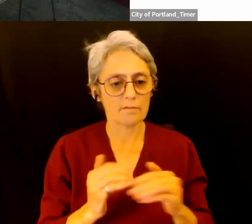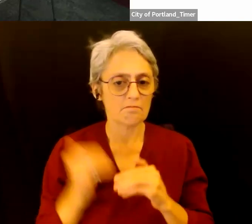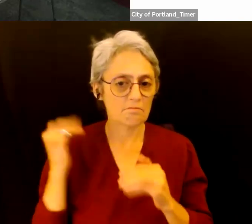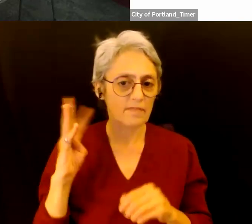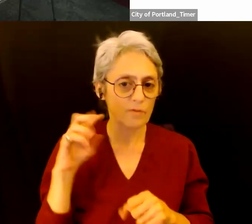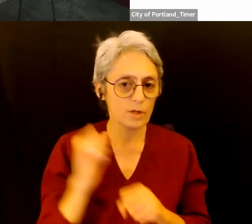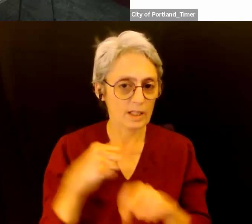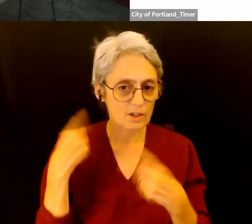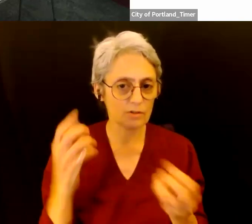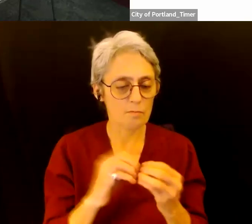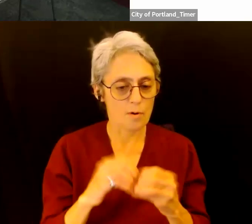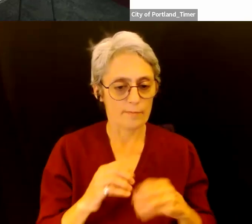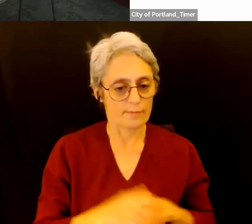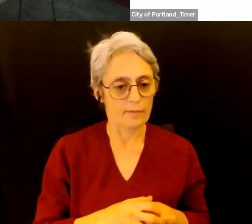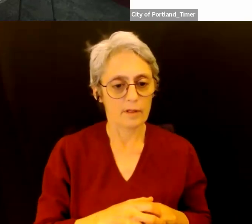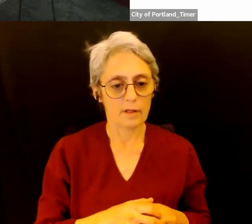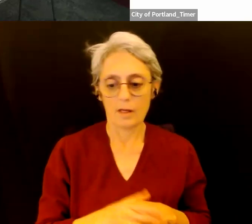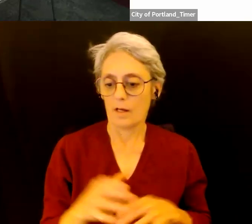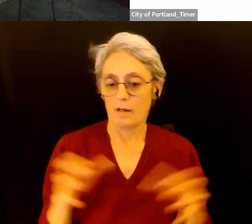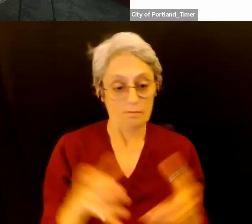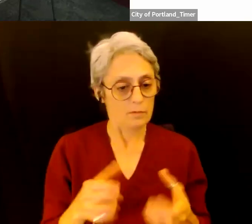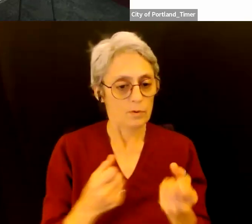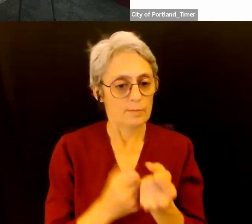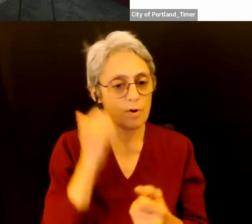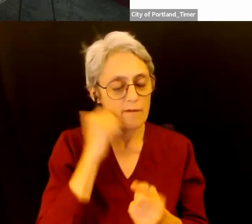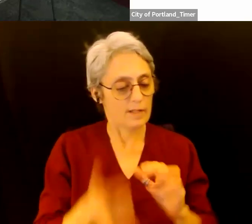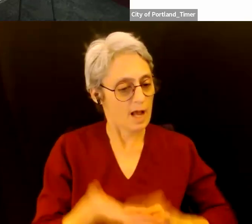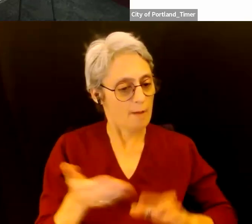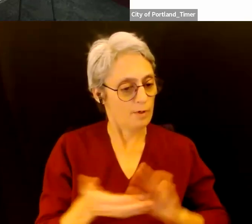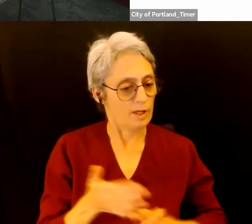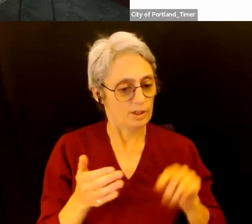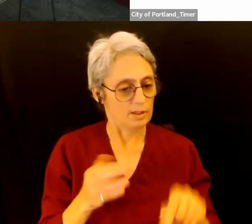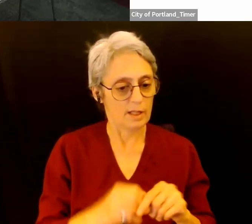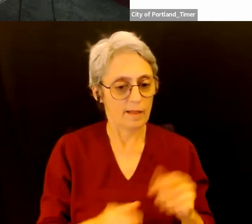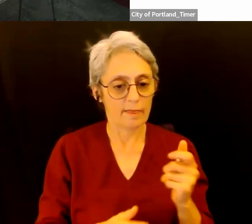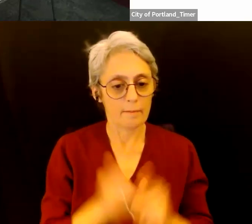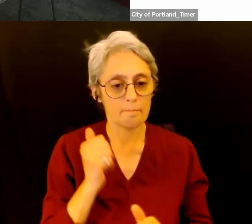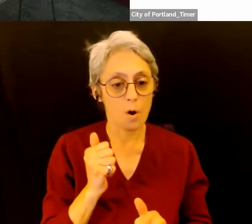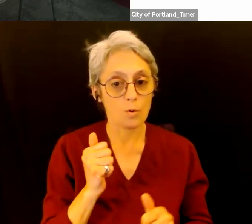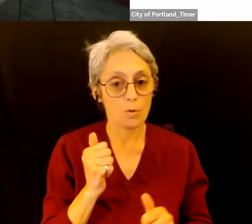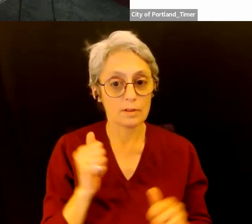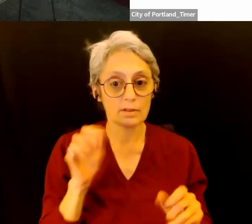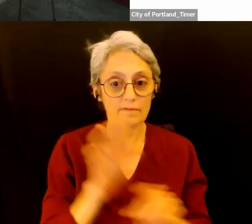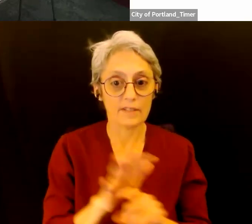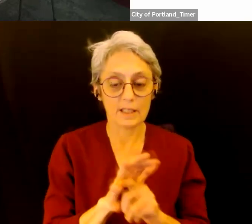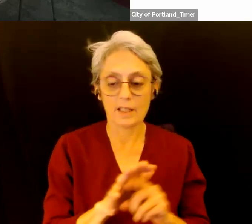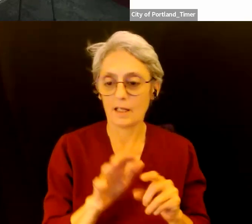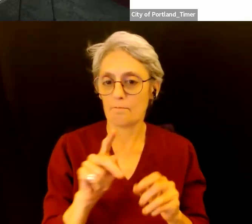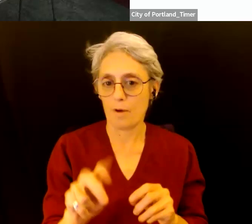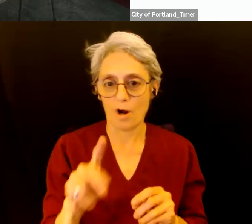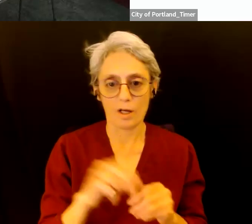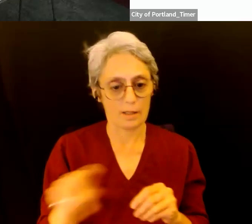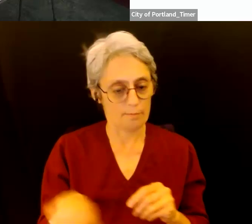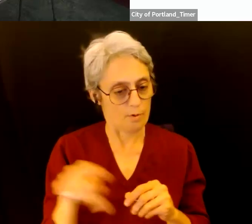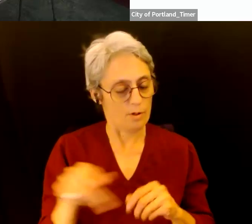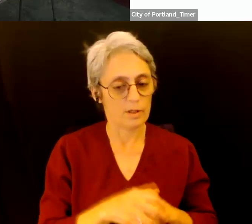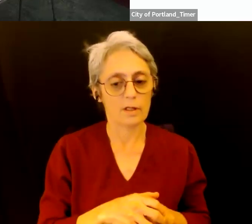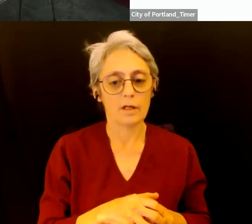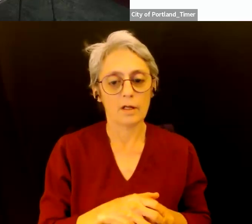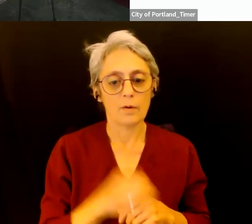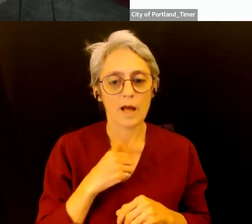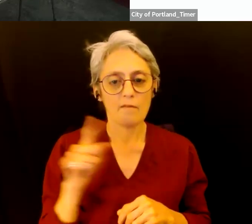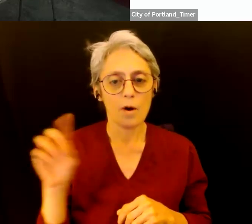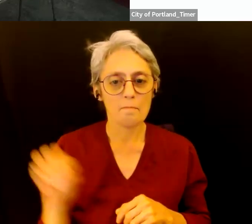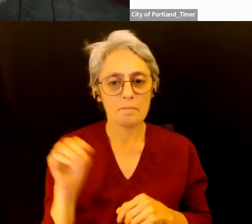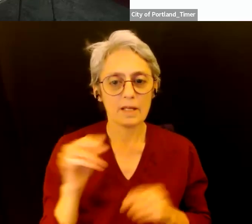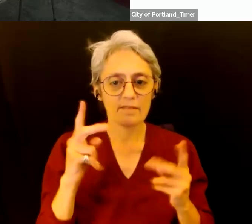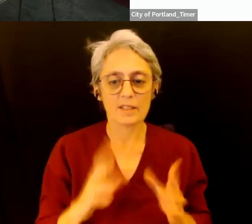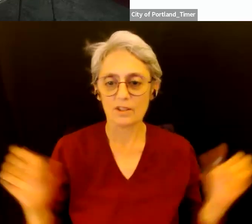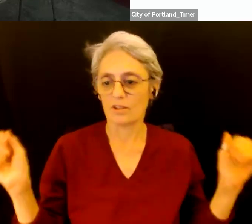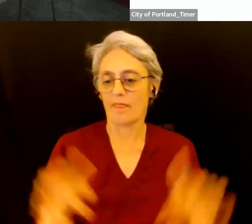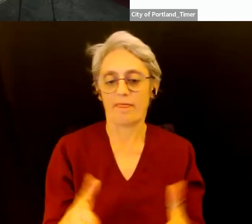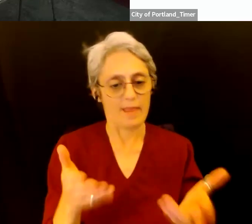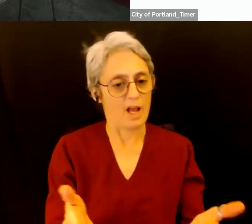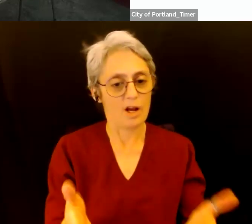Together, we support the day-to-day operations of the most visited park in portland We have about a million visitors there and it's a very diverse audience.